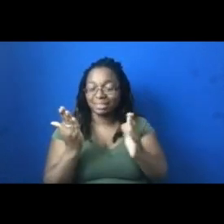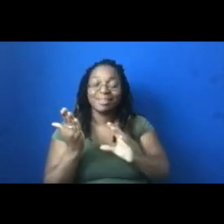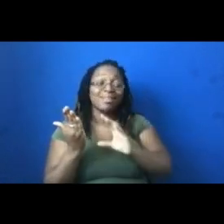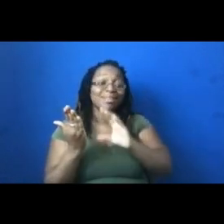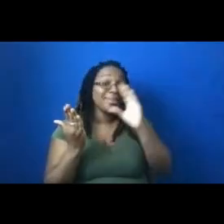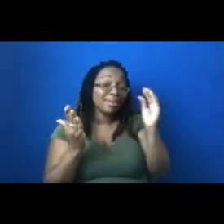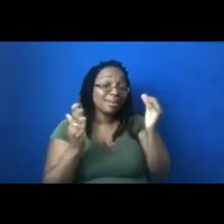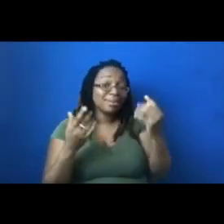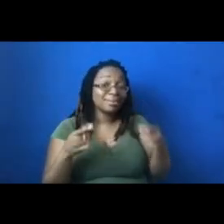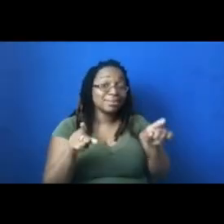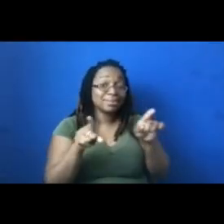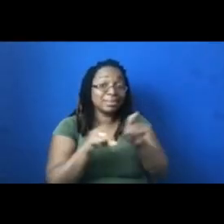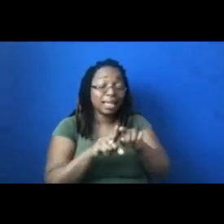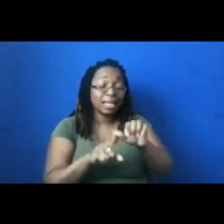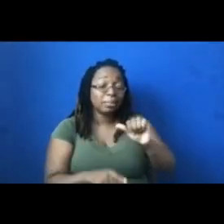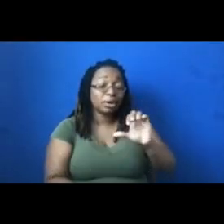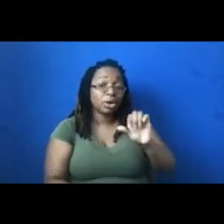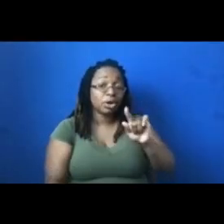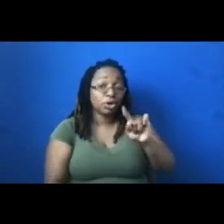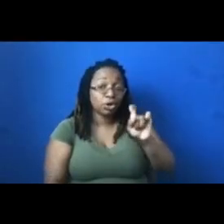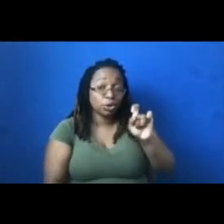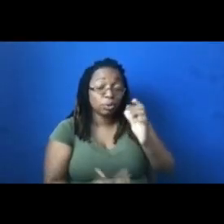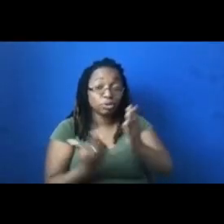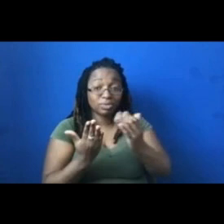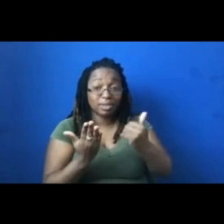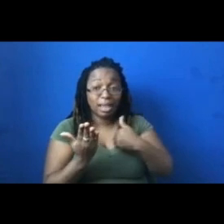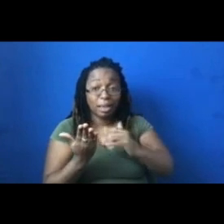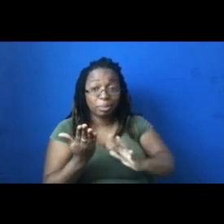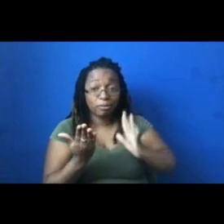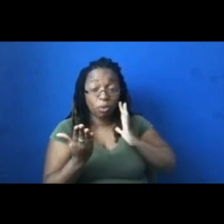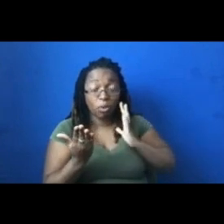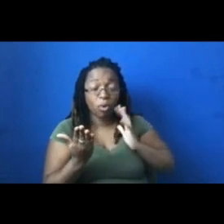showed before, rather than leading to a permanent loss and